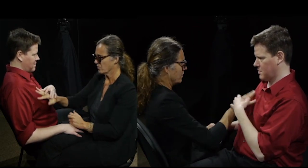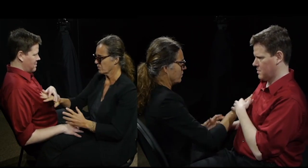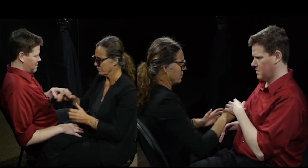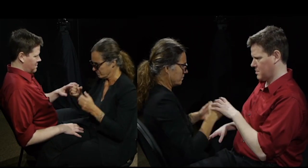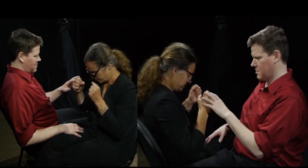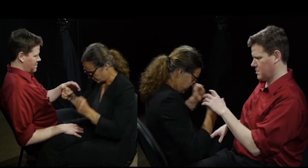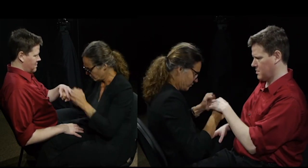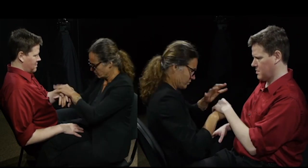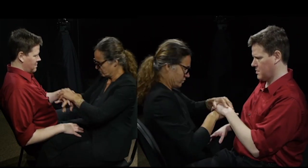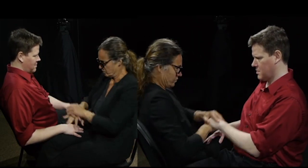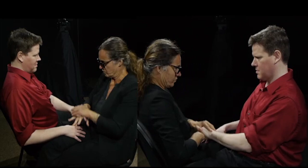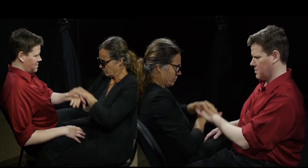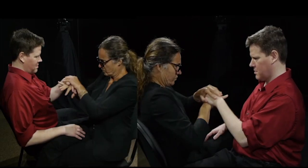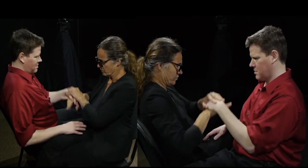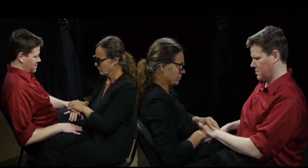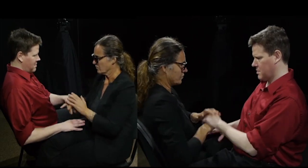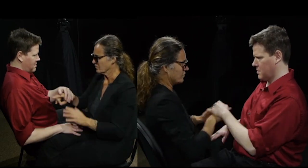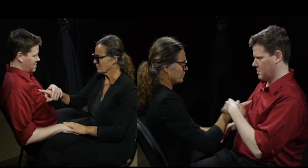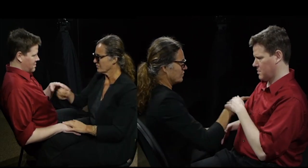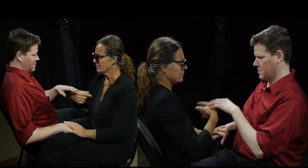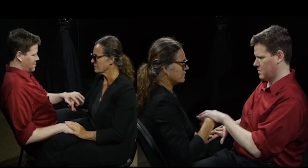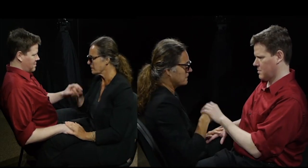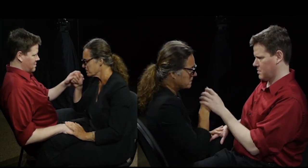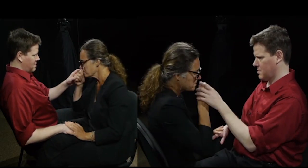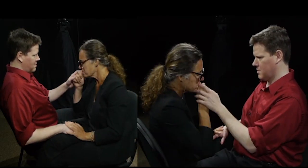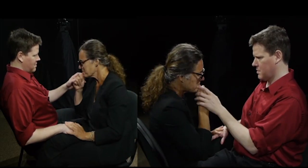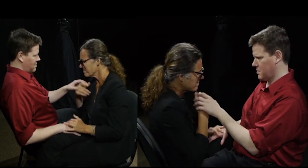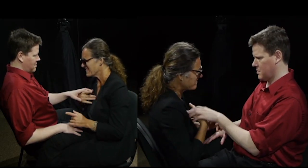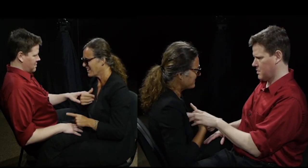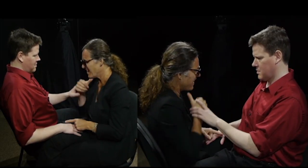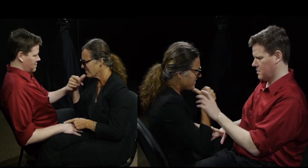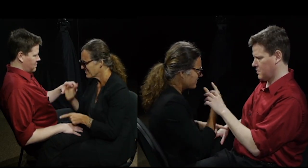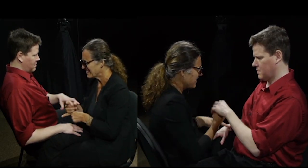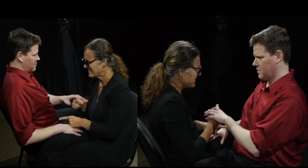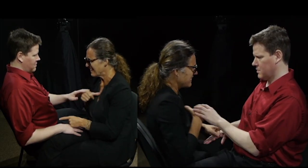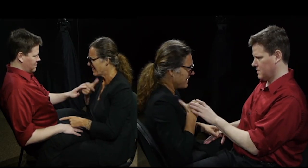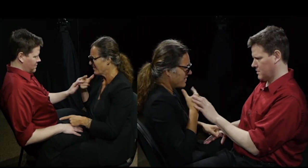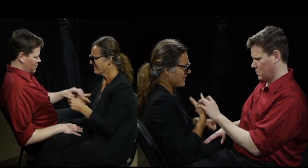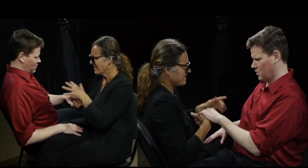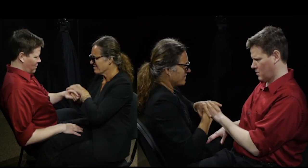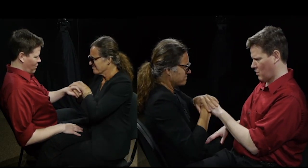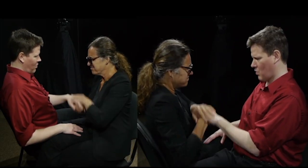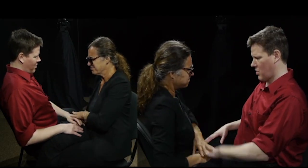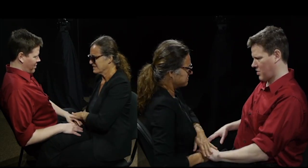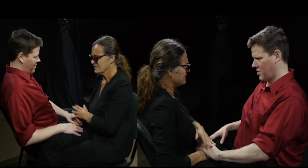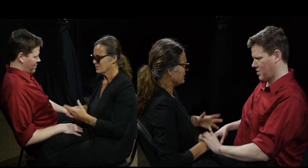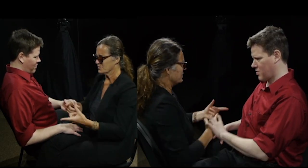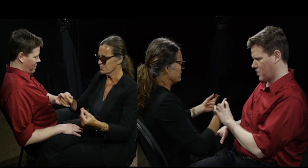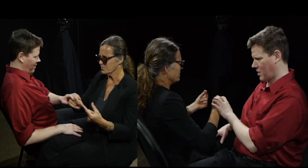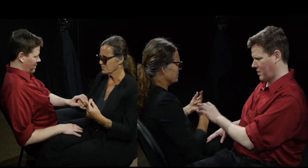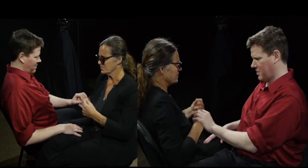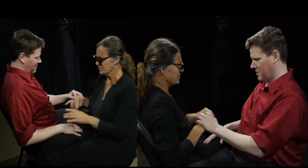It was foreign to us and our tactile experience of the world. We DeafBlind people endured this muddled, up in the air nature of visual language,